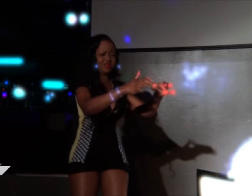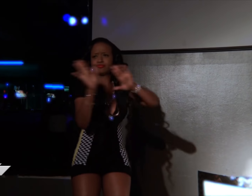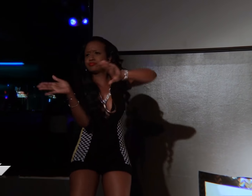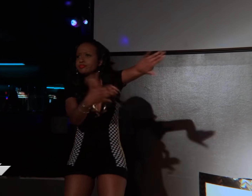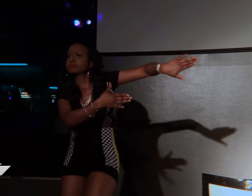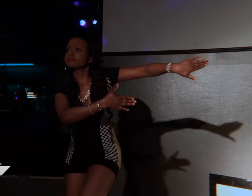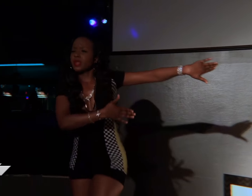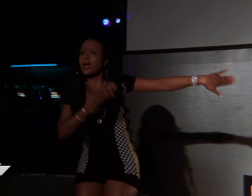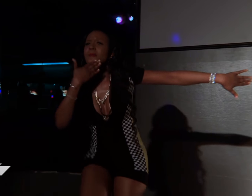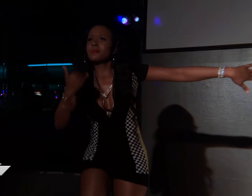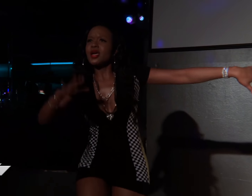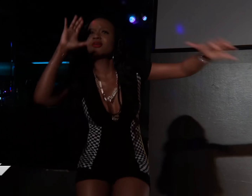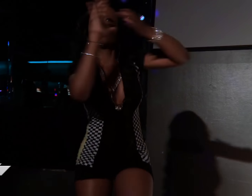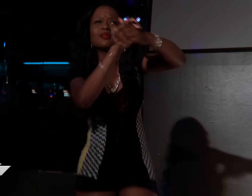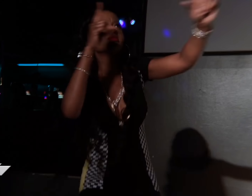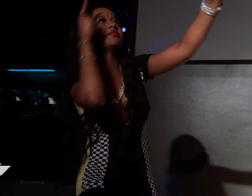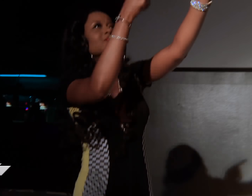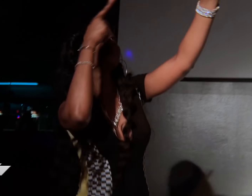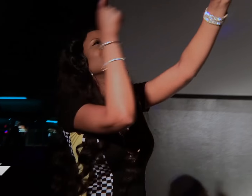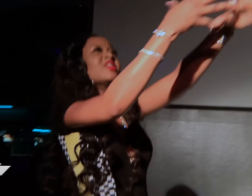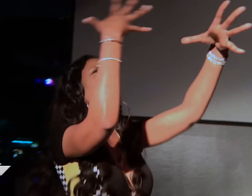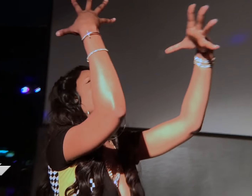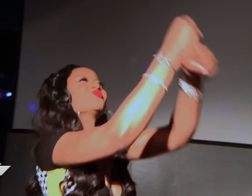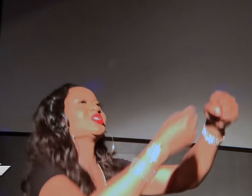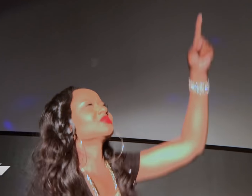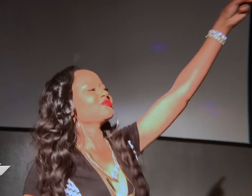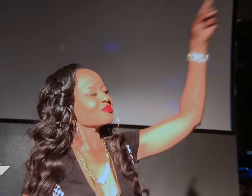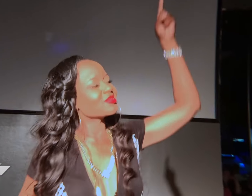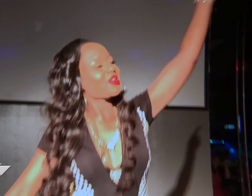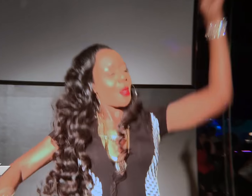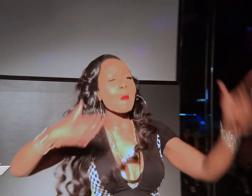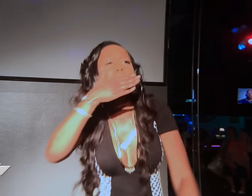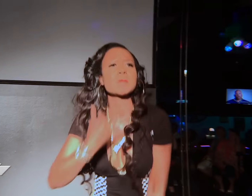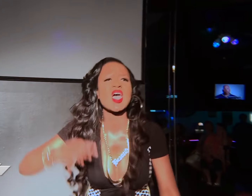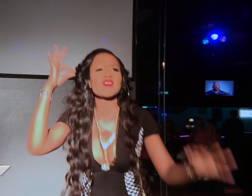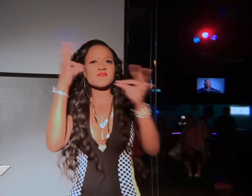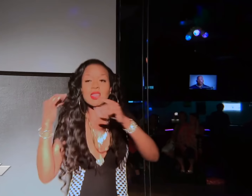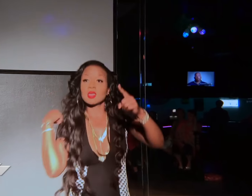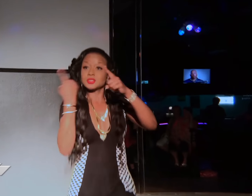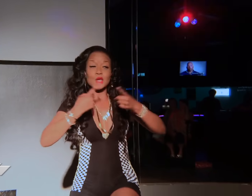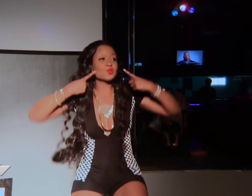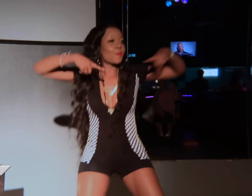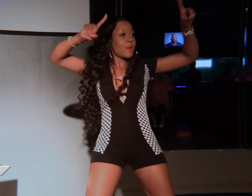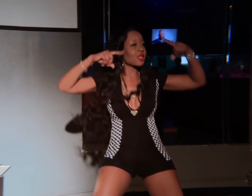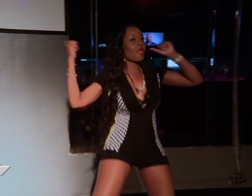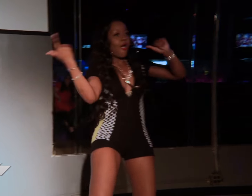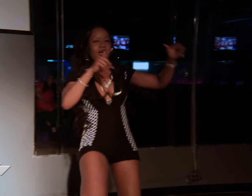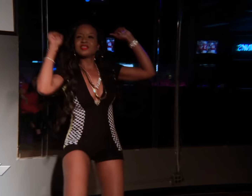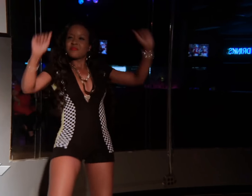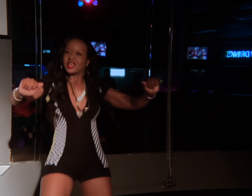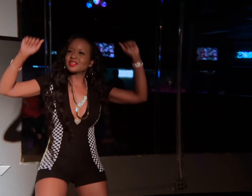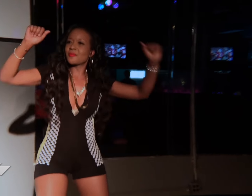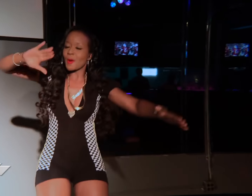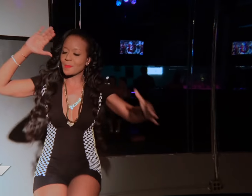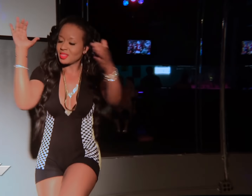Best believe it's going on. Trust! Better fake it 'til you make it. All is possible.